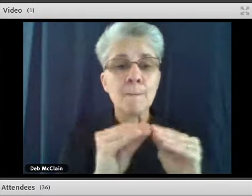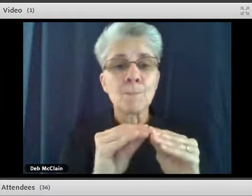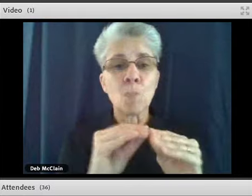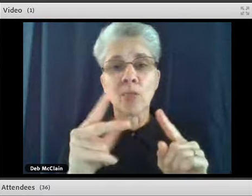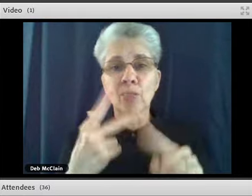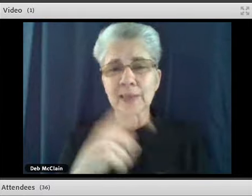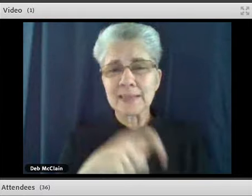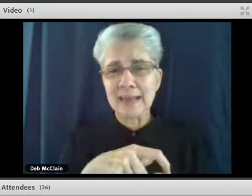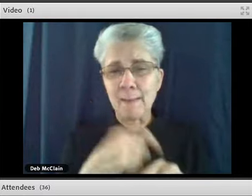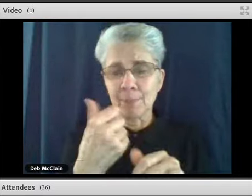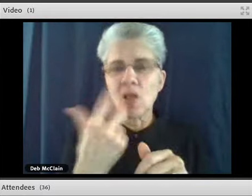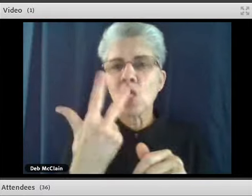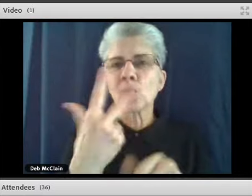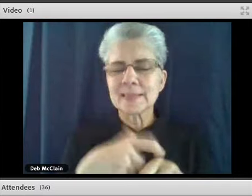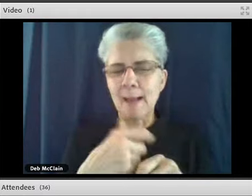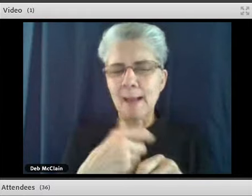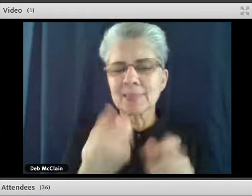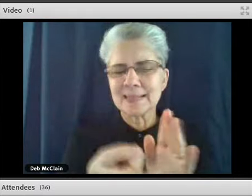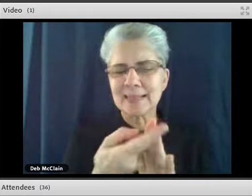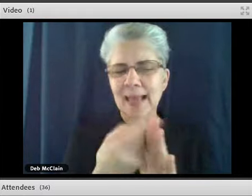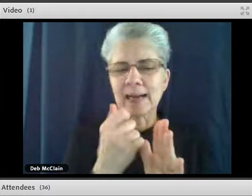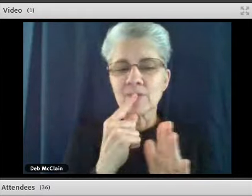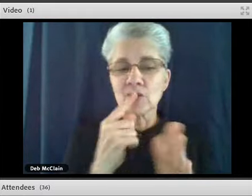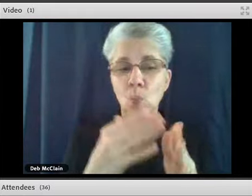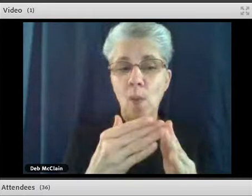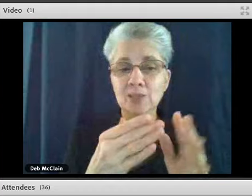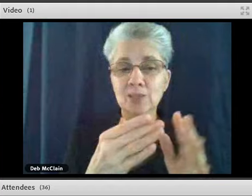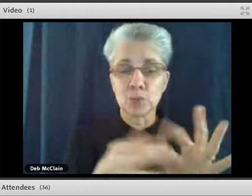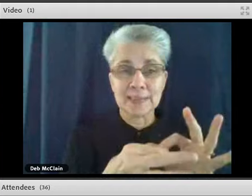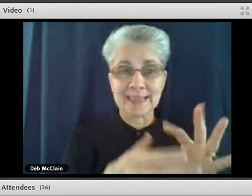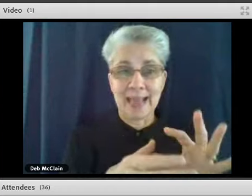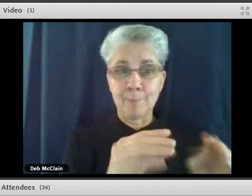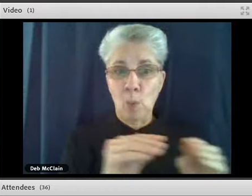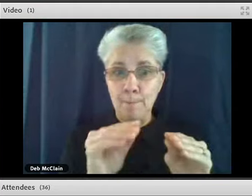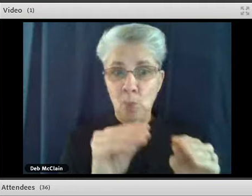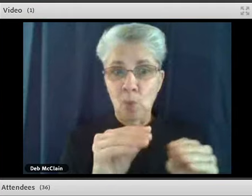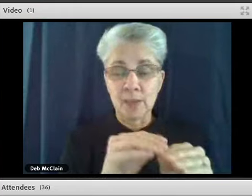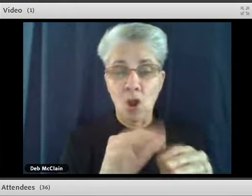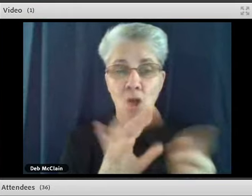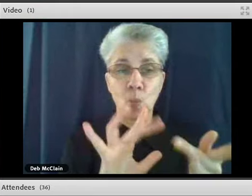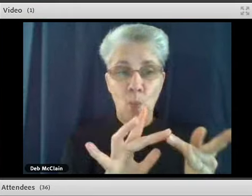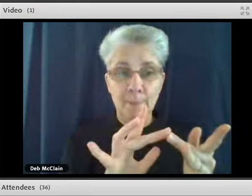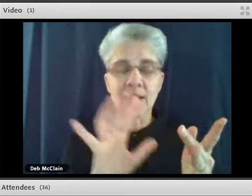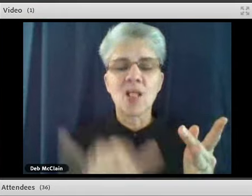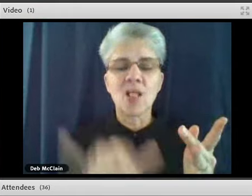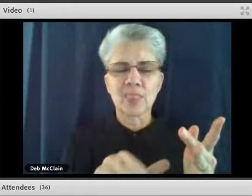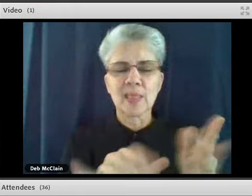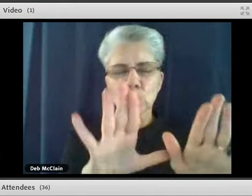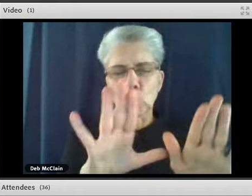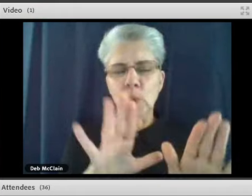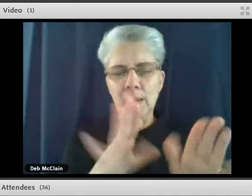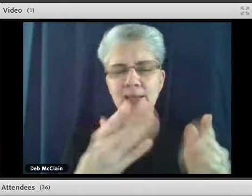that's more than three times per second. And again, if there's a way to disable movement on the website,